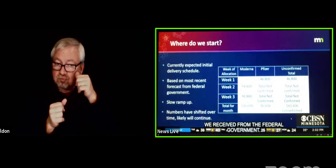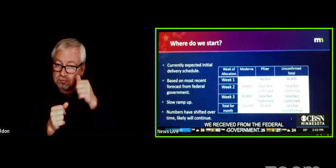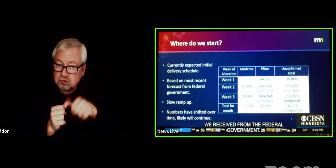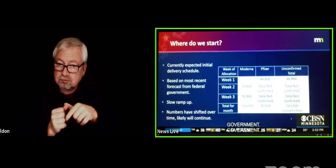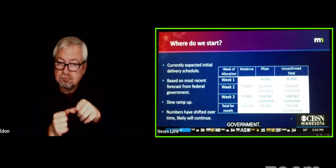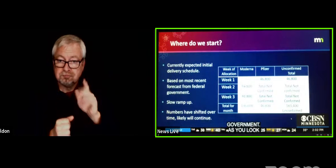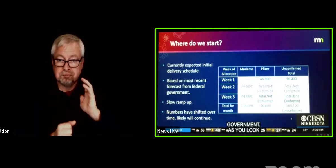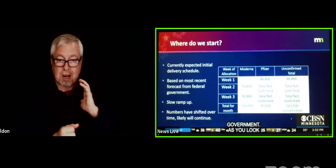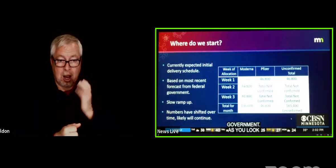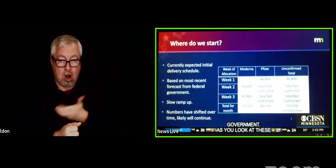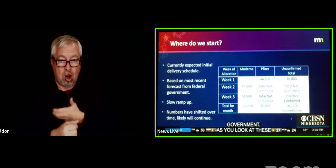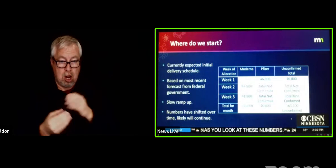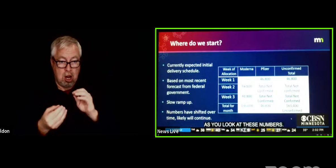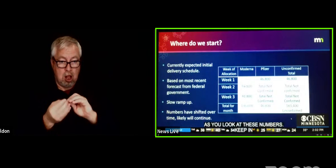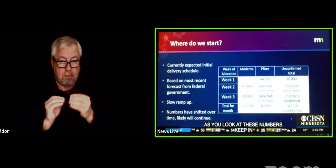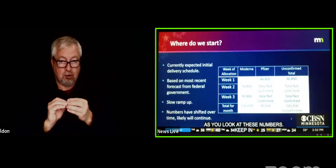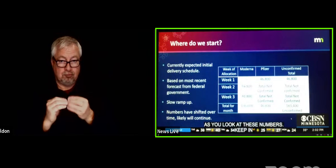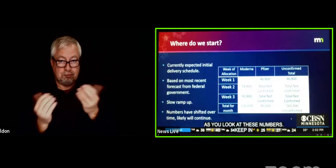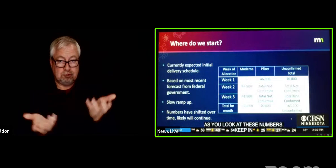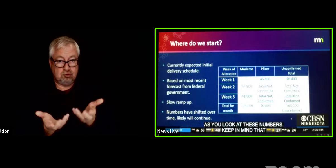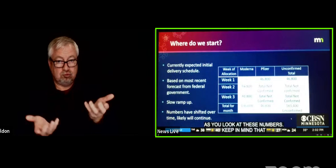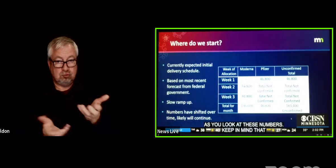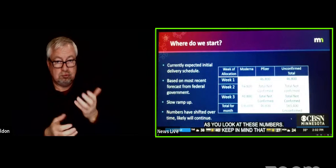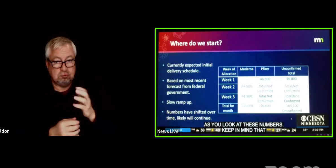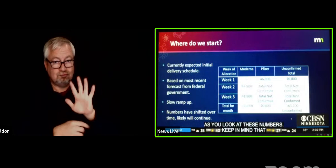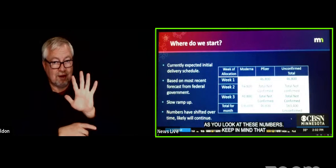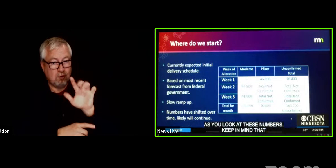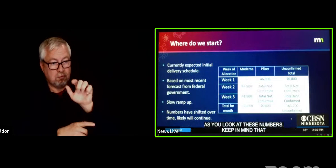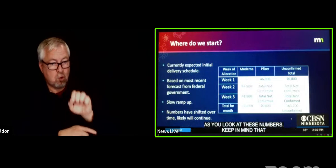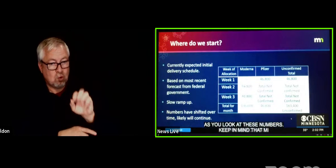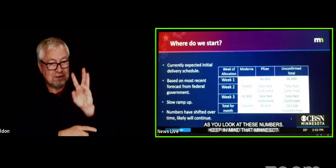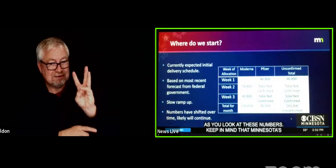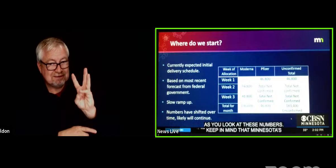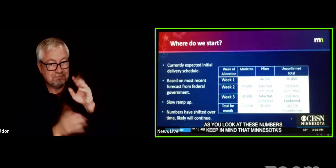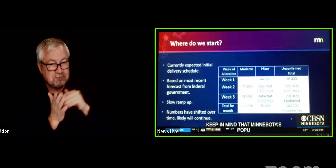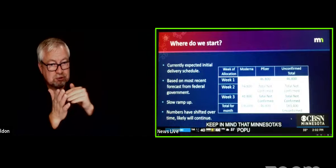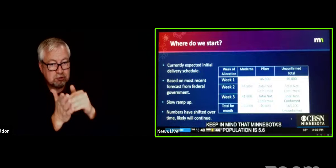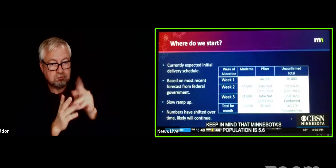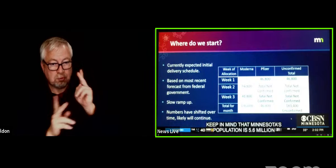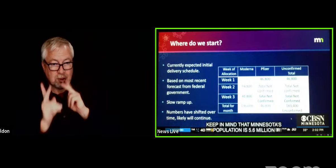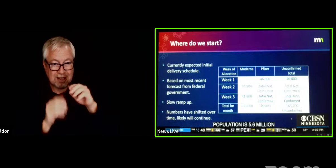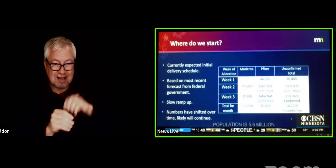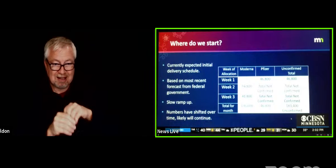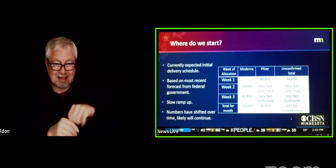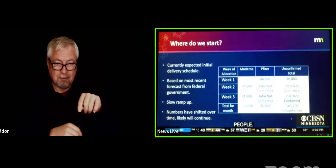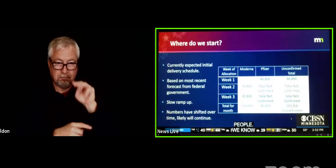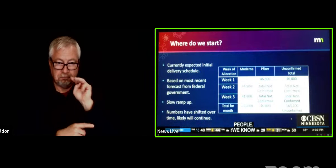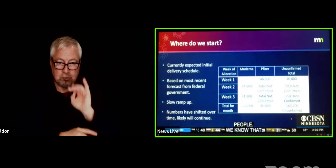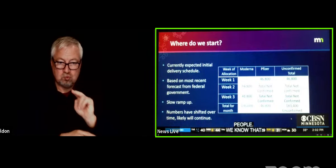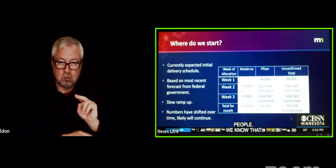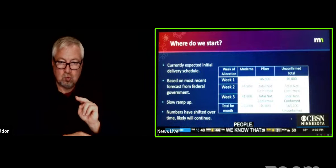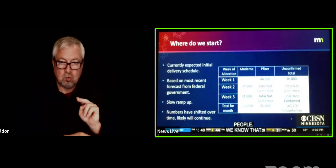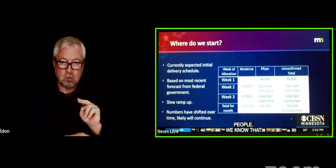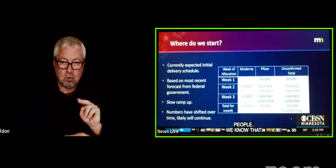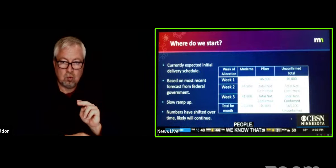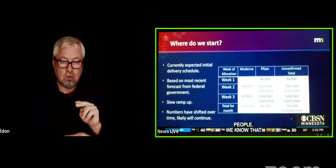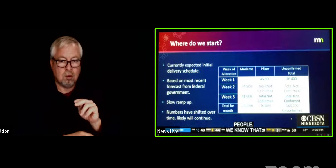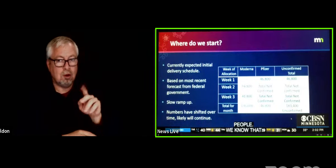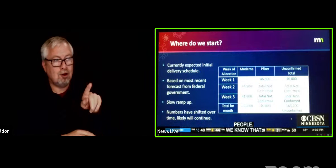PEOPLE. WE KNOW THAT ALL THE PEOPLE WE'RE ESTIMATING THAT WOULD BE VACCINATED IN PHASE 1A TOTAL